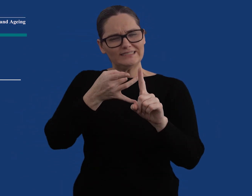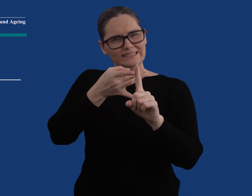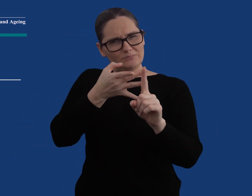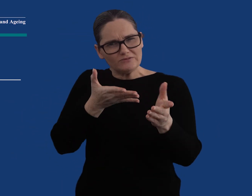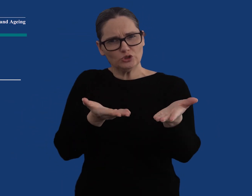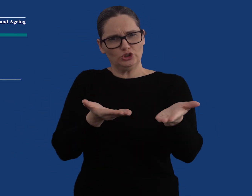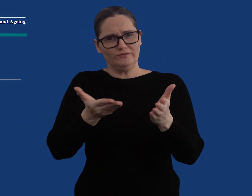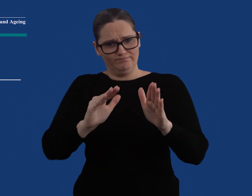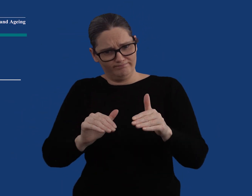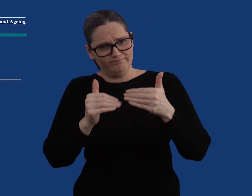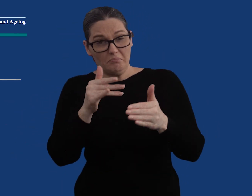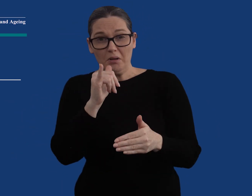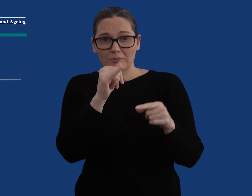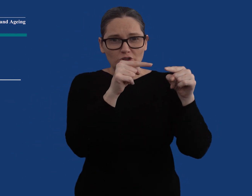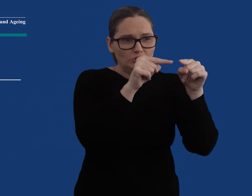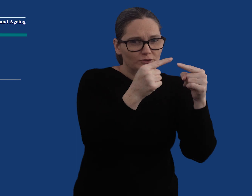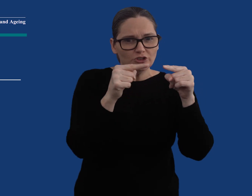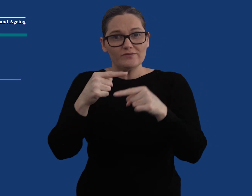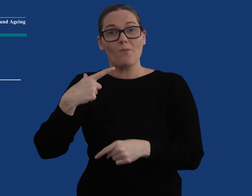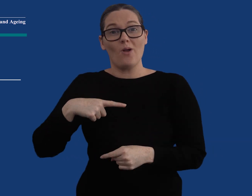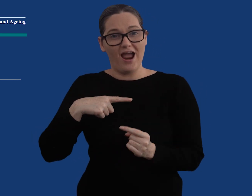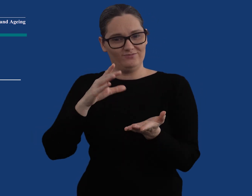The specific kinds of services delivered may differ